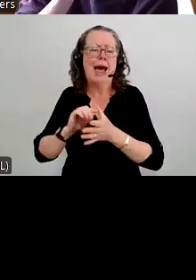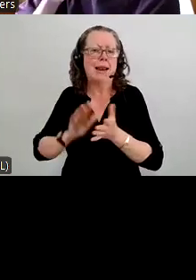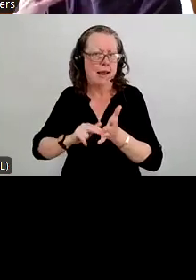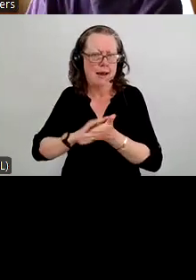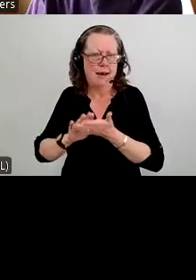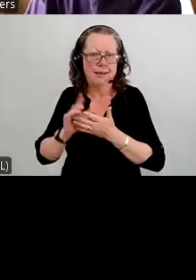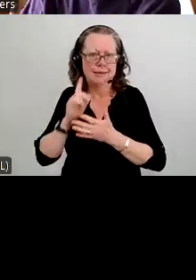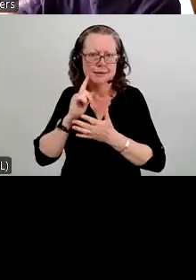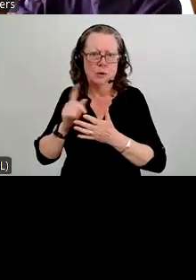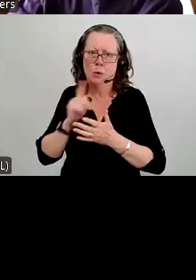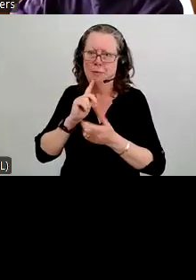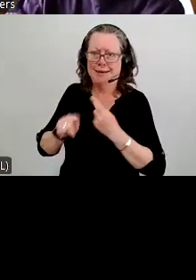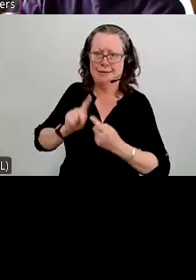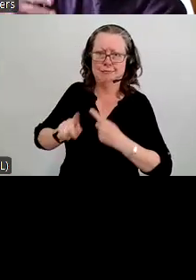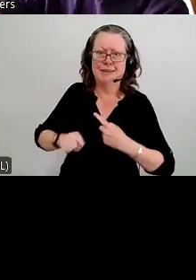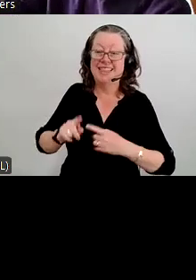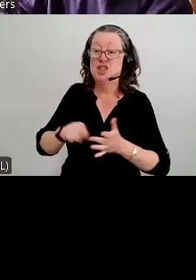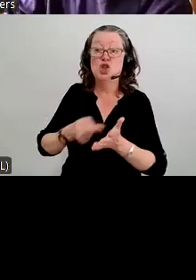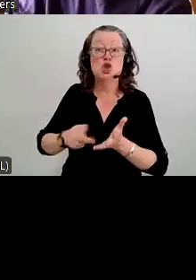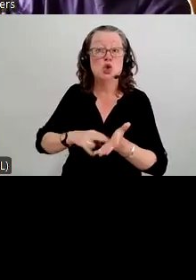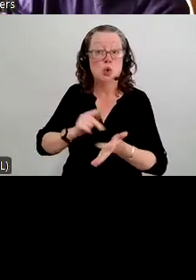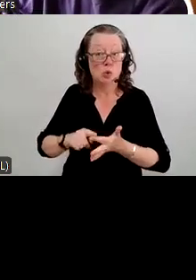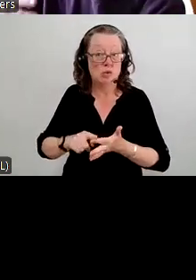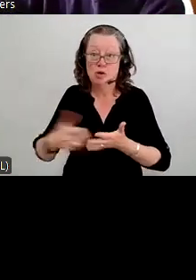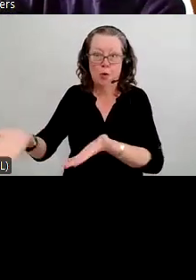If you want to get in touch with us, we've got our website. We're on LinkedIn.